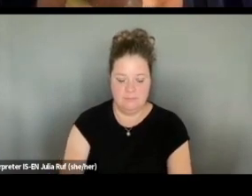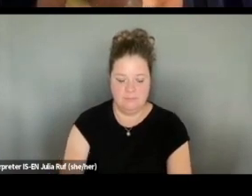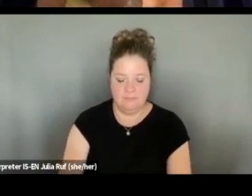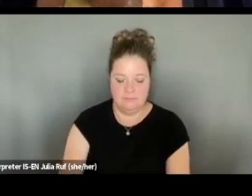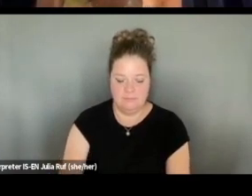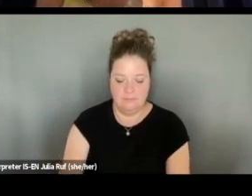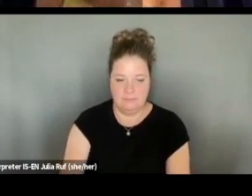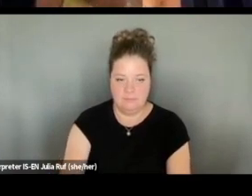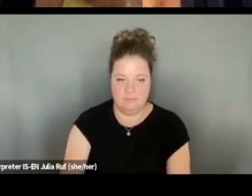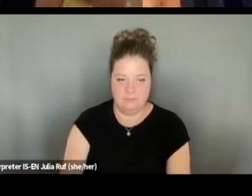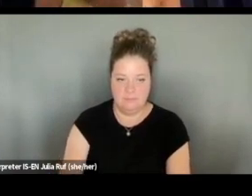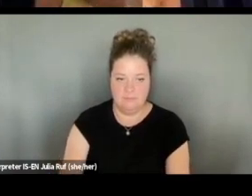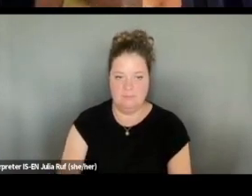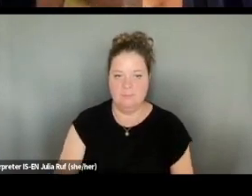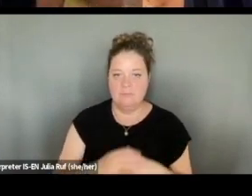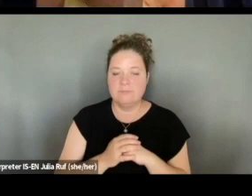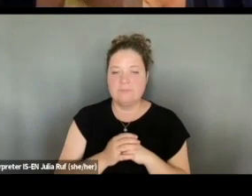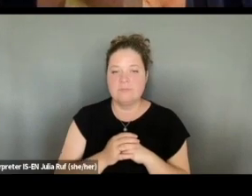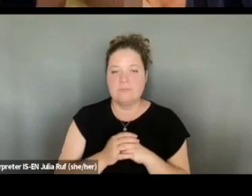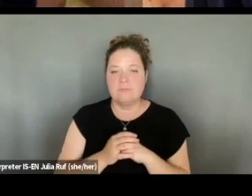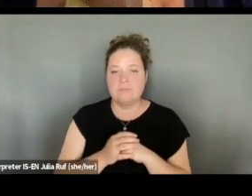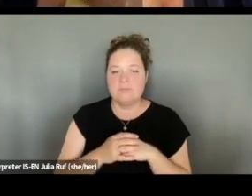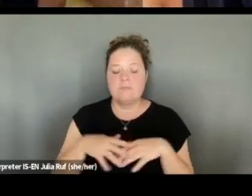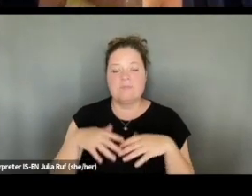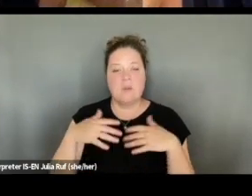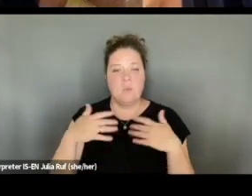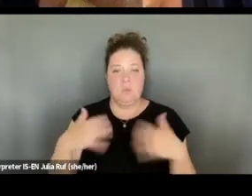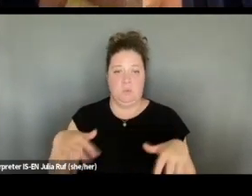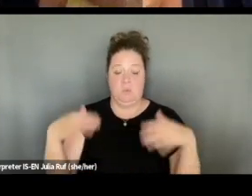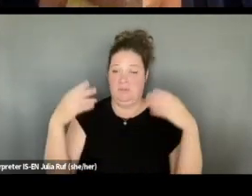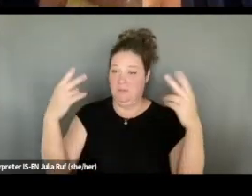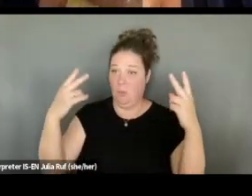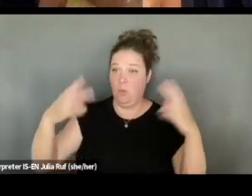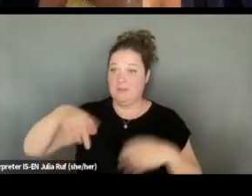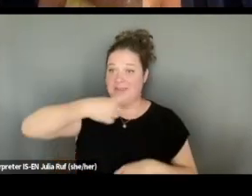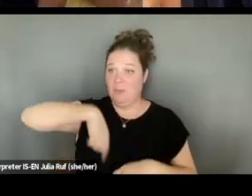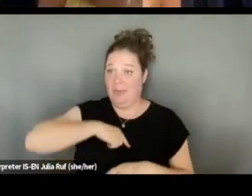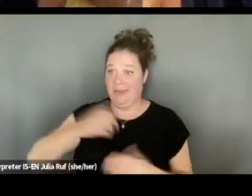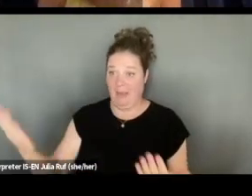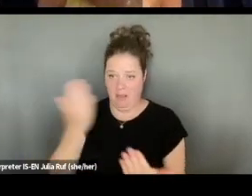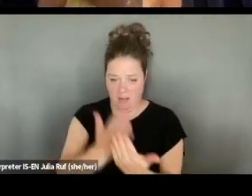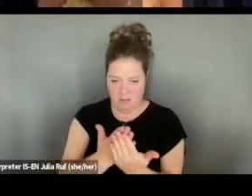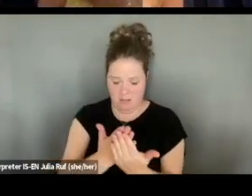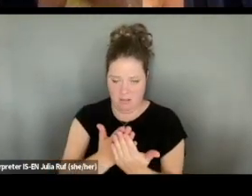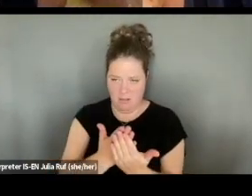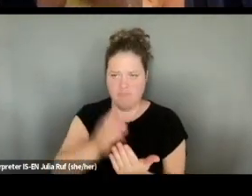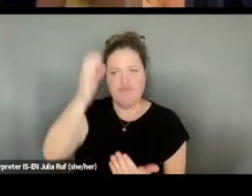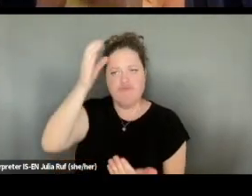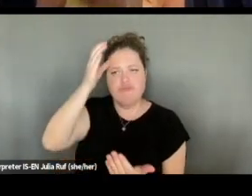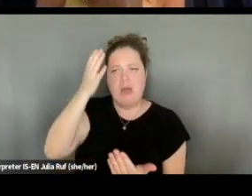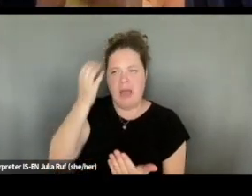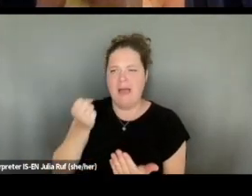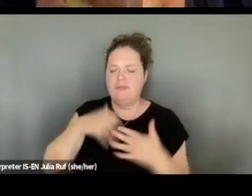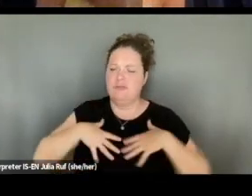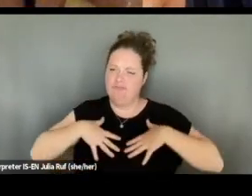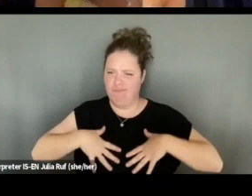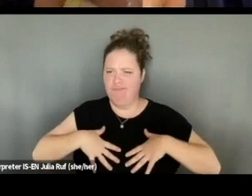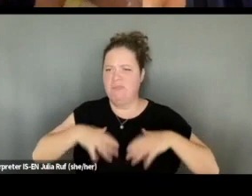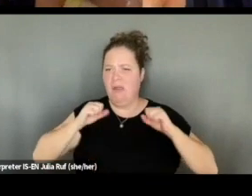of the solution, and the knowledge we have and the experience that is needed to make this solution. So, we do not write